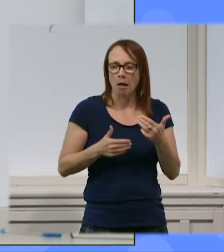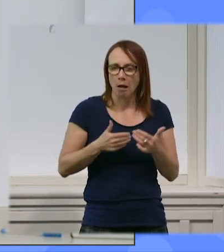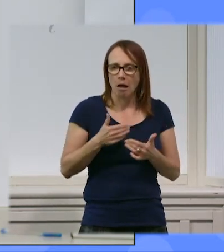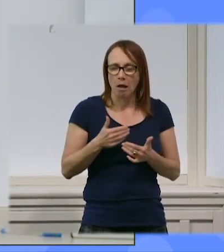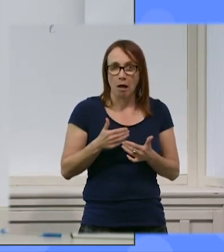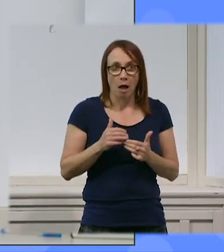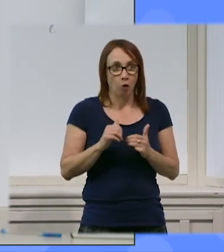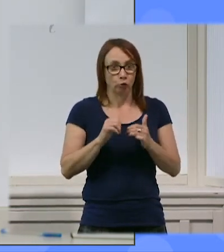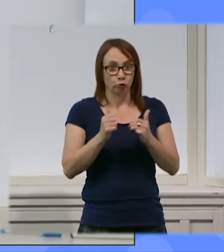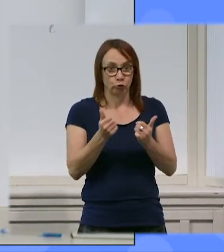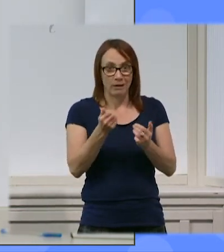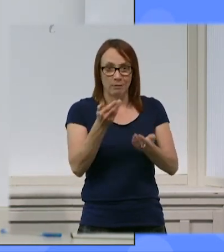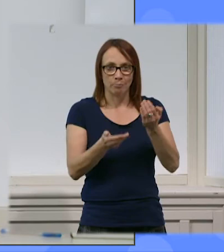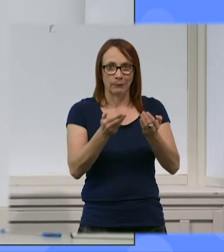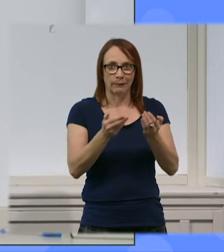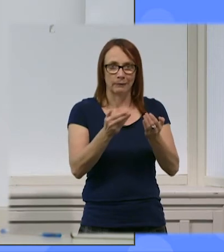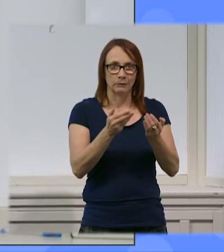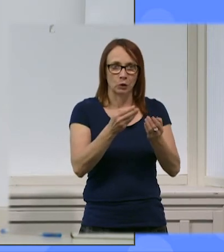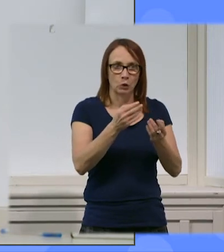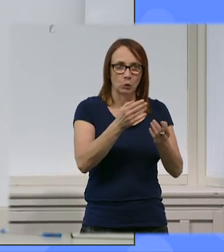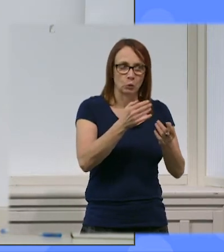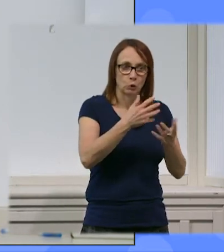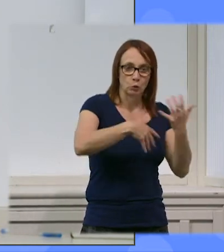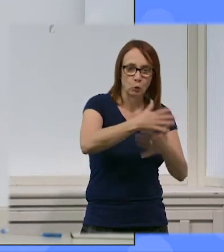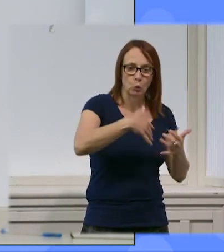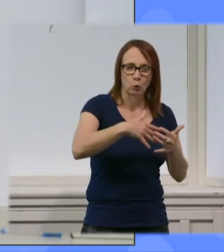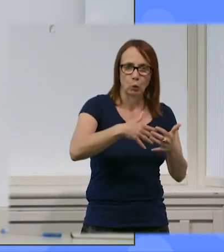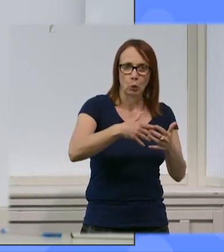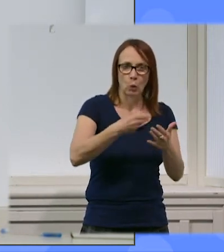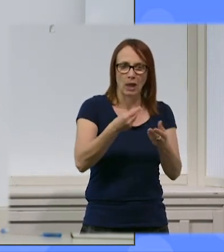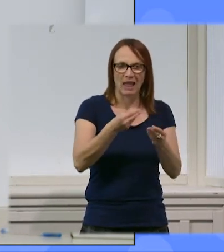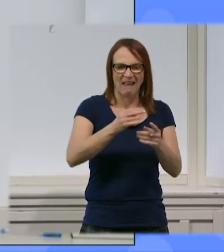environmental and economic issues are all important to you but as you say and